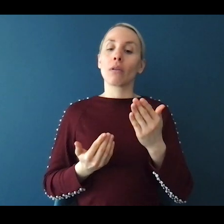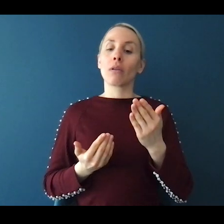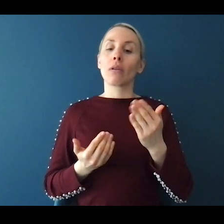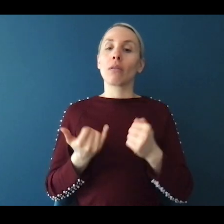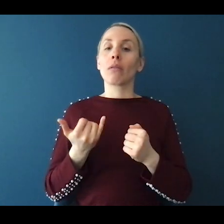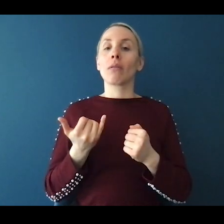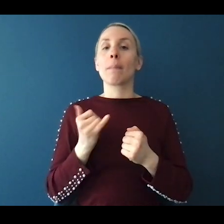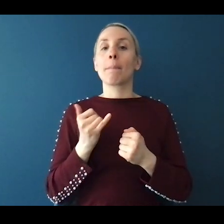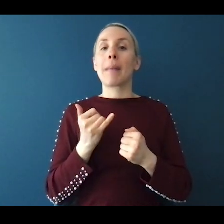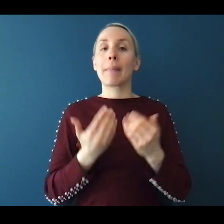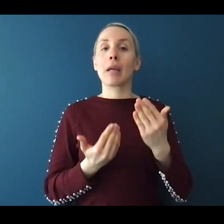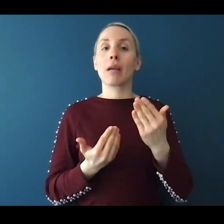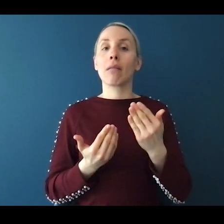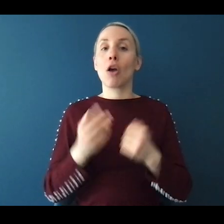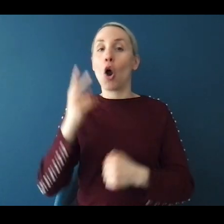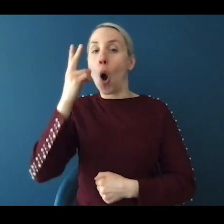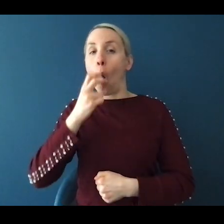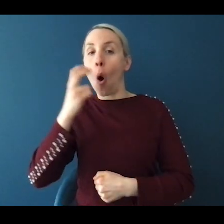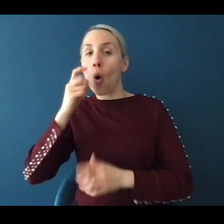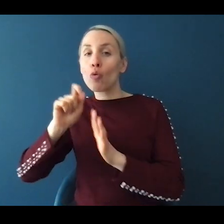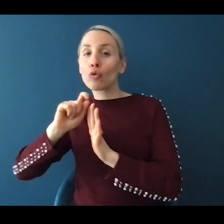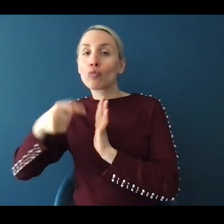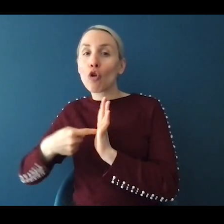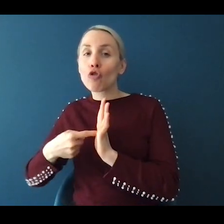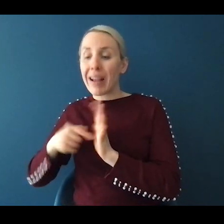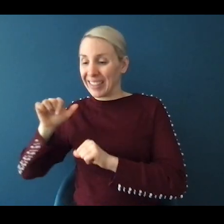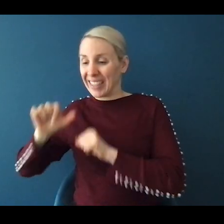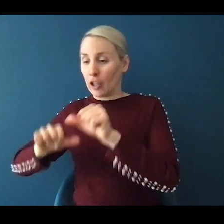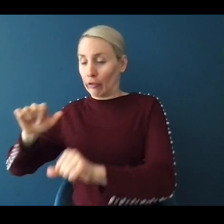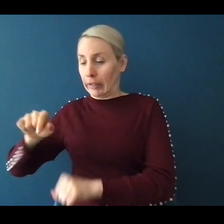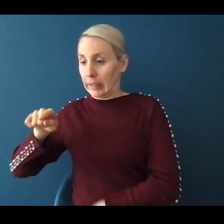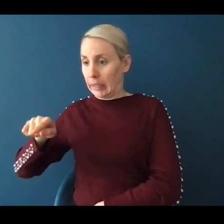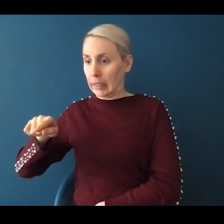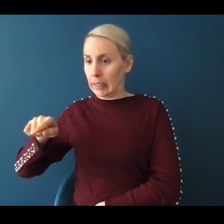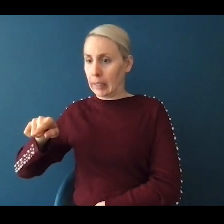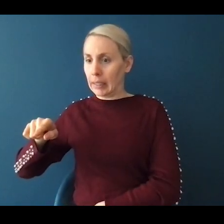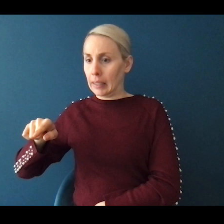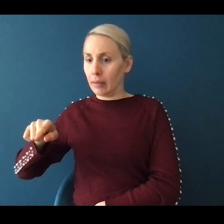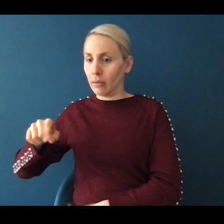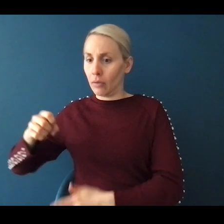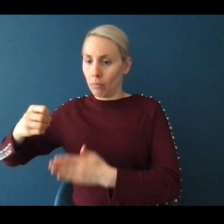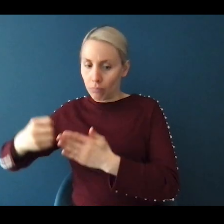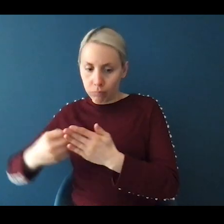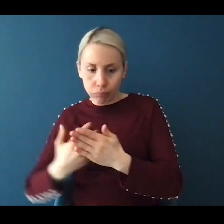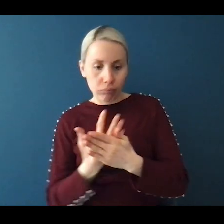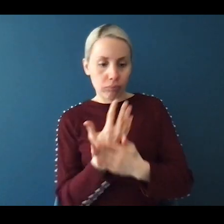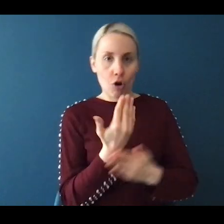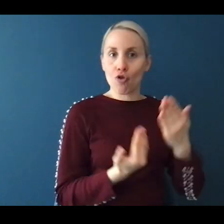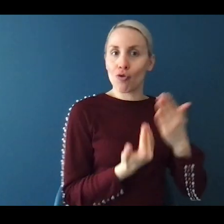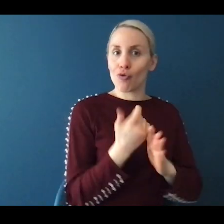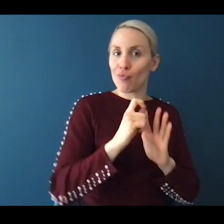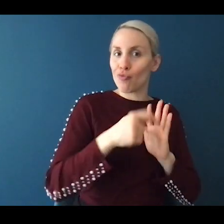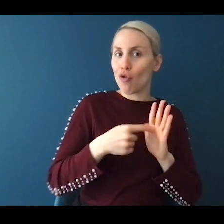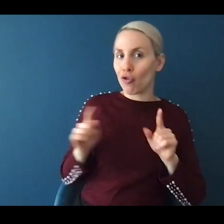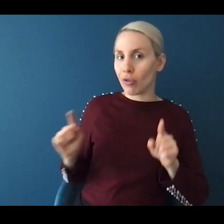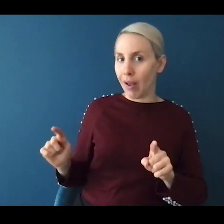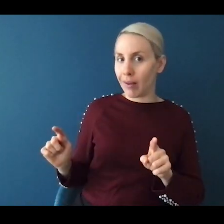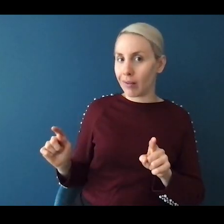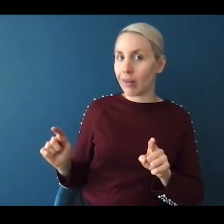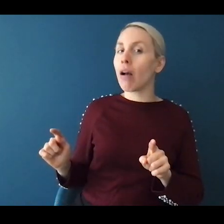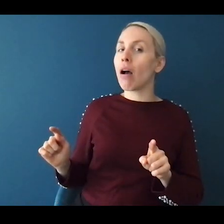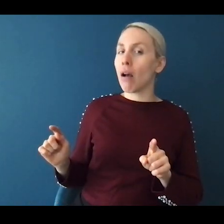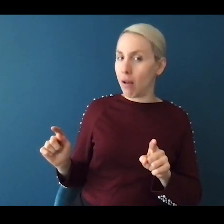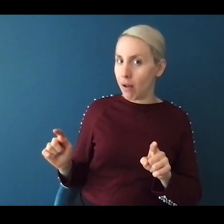out of in all the series you've done before and so you should be very clear that it is